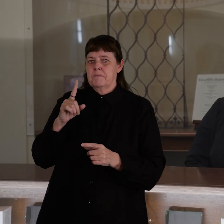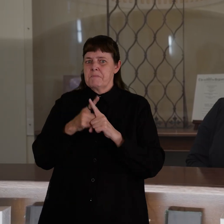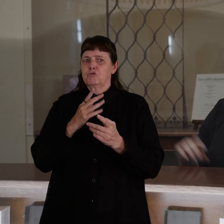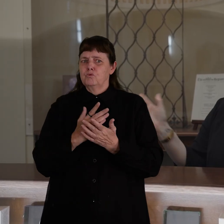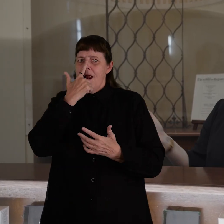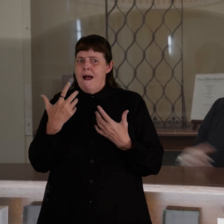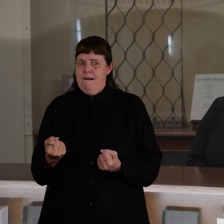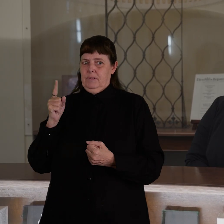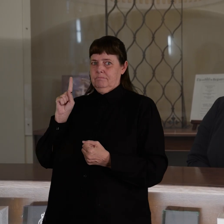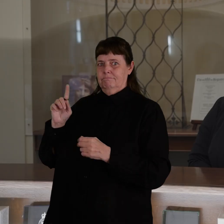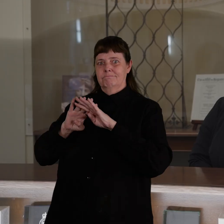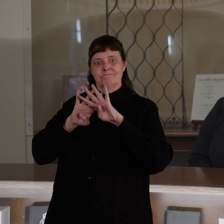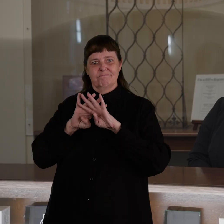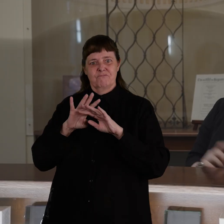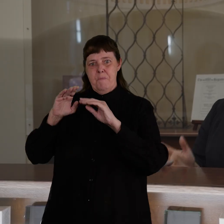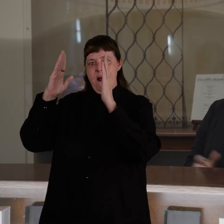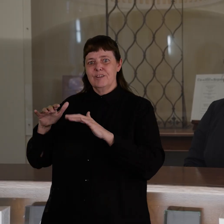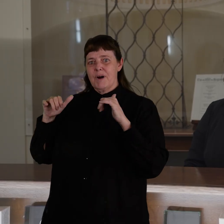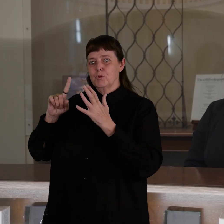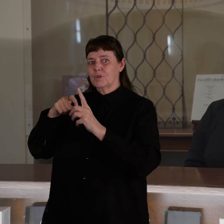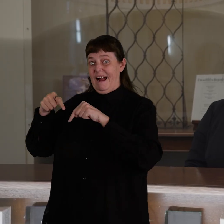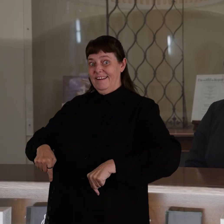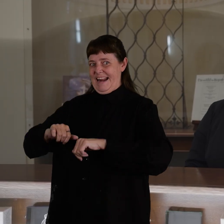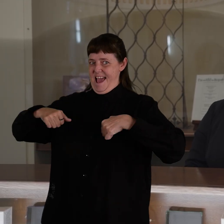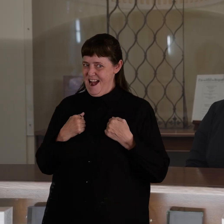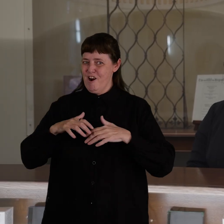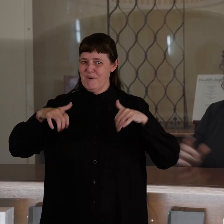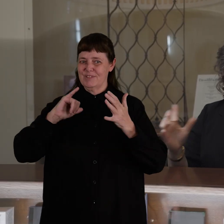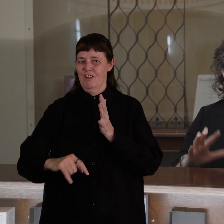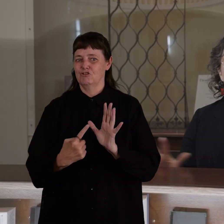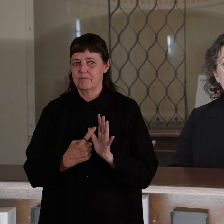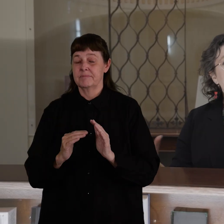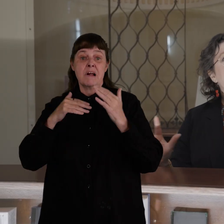that we have this piece of House of Commons in our Parliament of South Australia. So now that